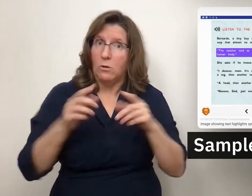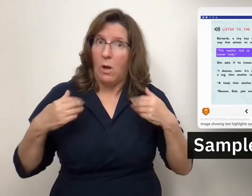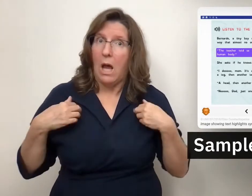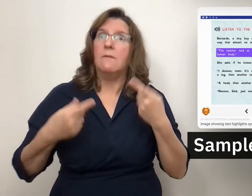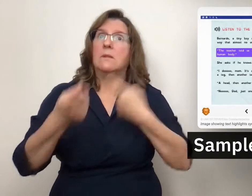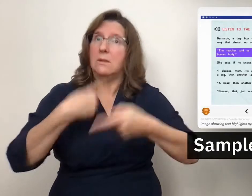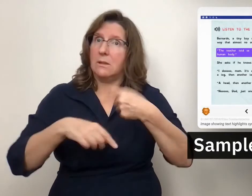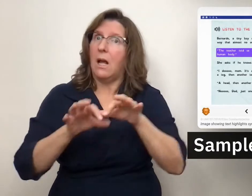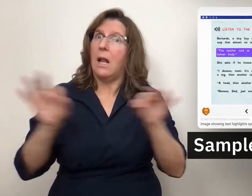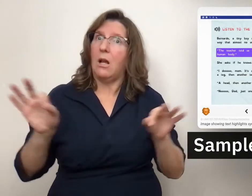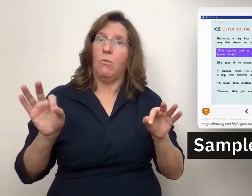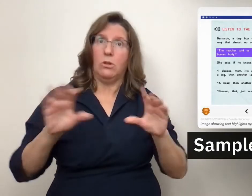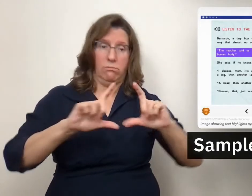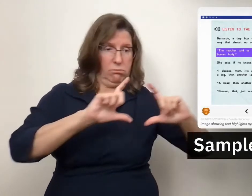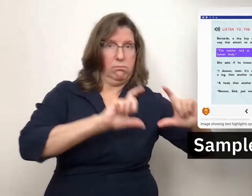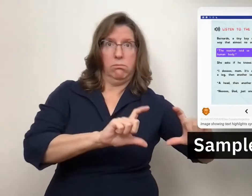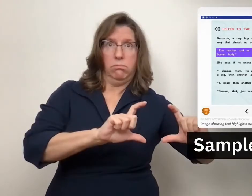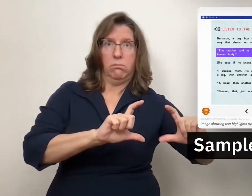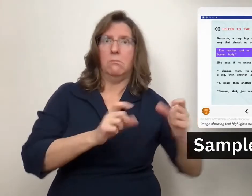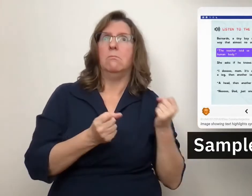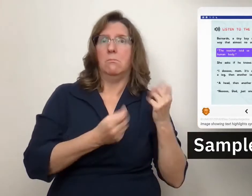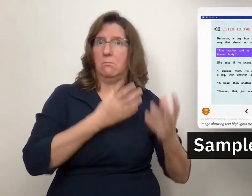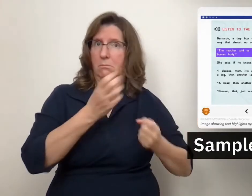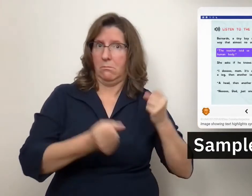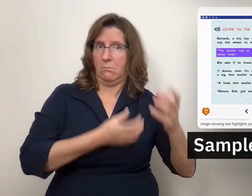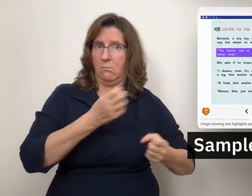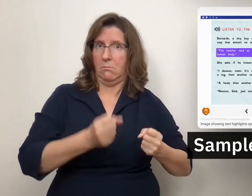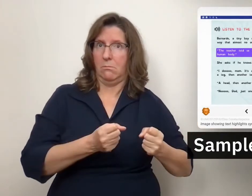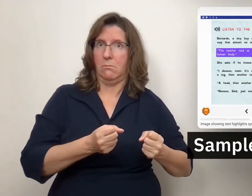There is a sign language translation in the window in the bottom corner.